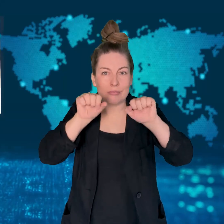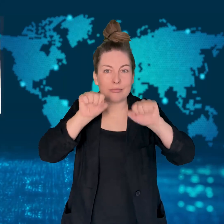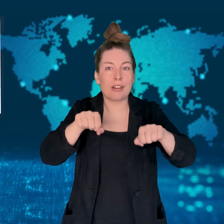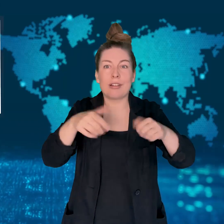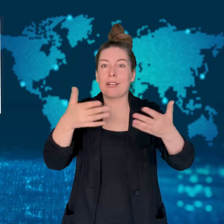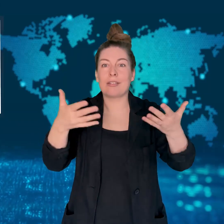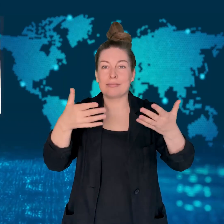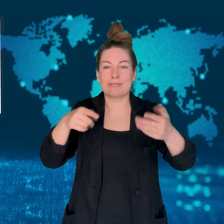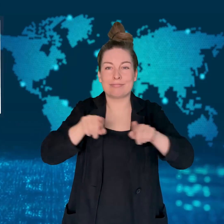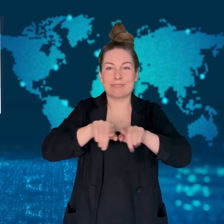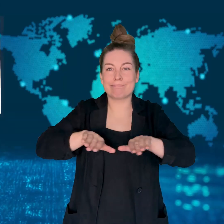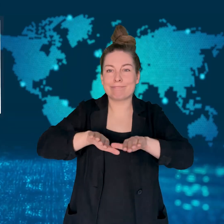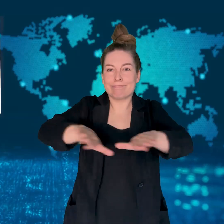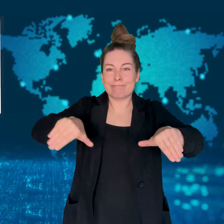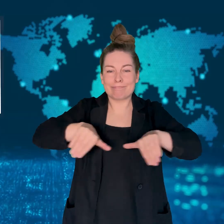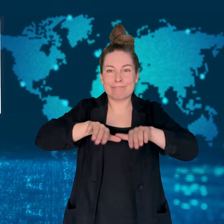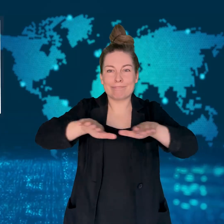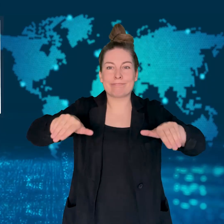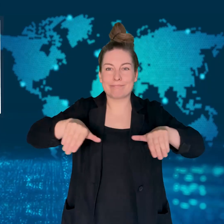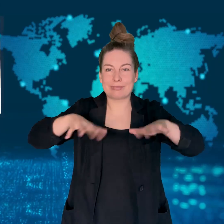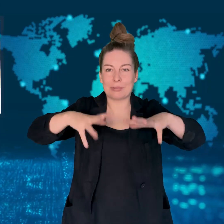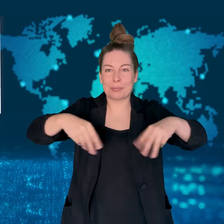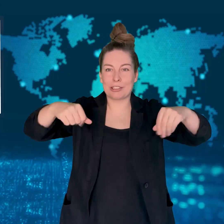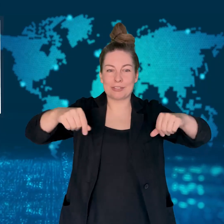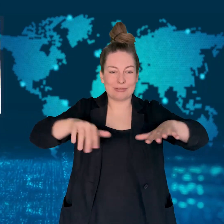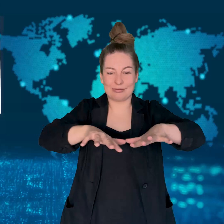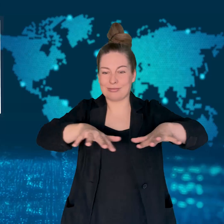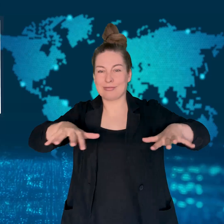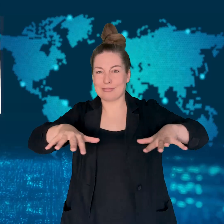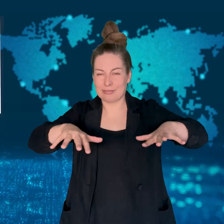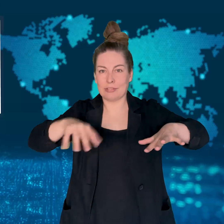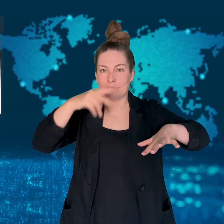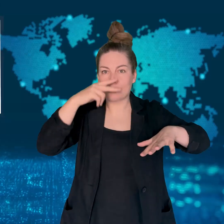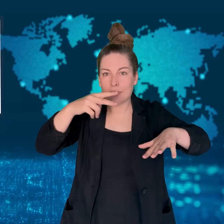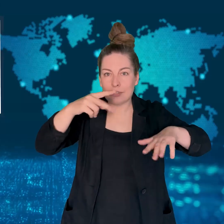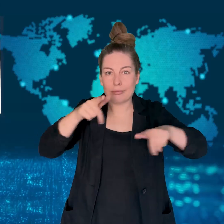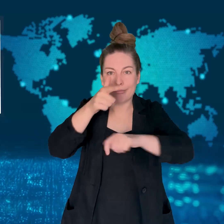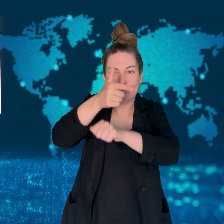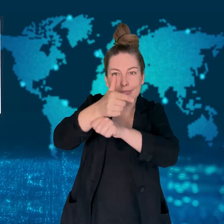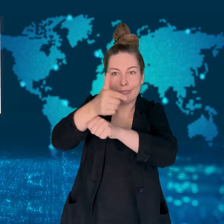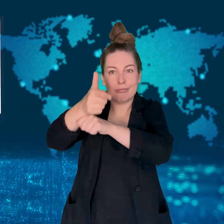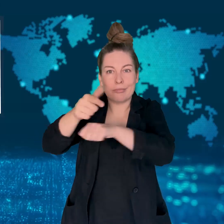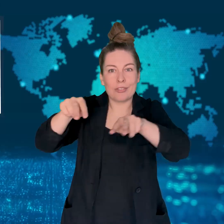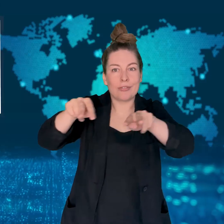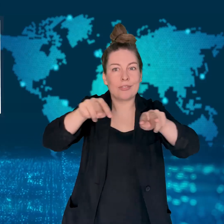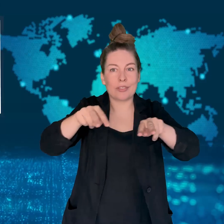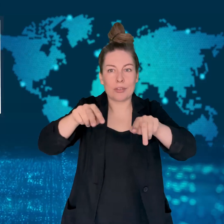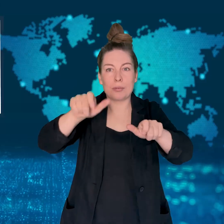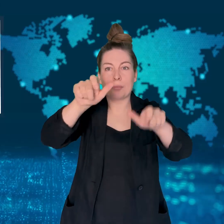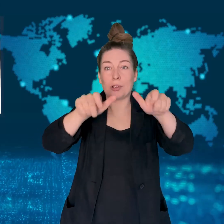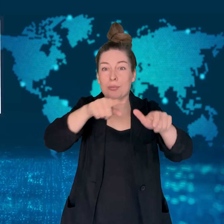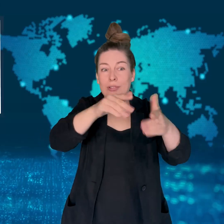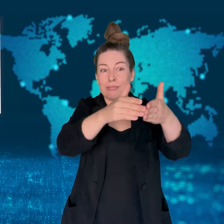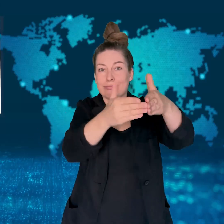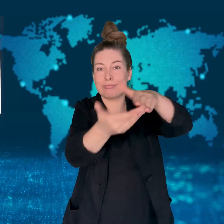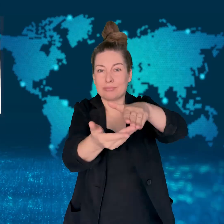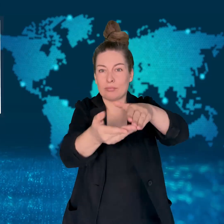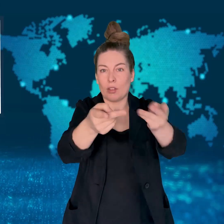The numbers may not be precise according to authorities.